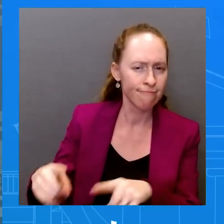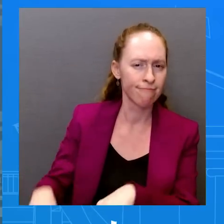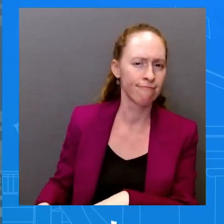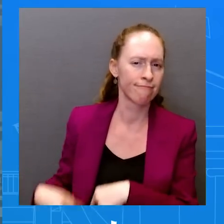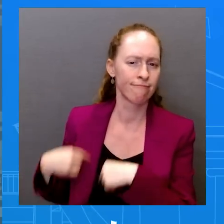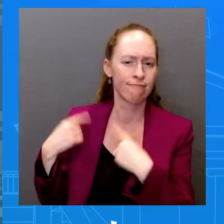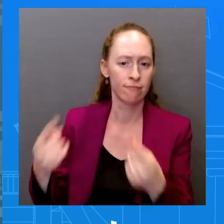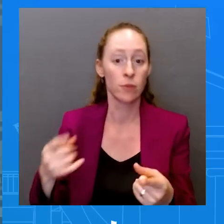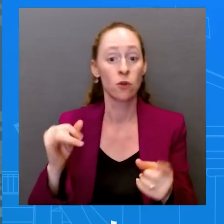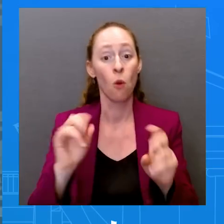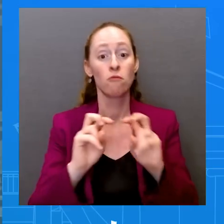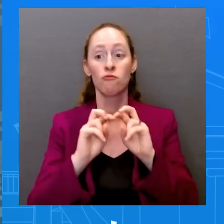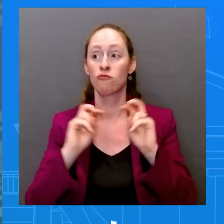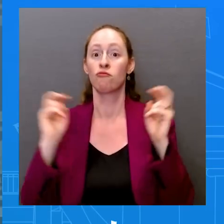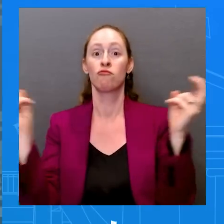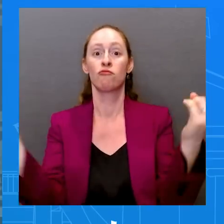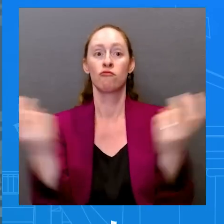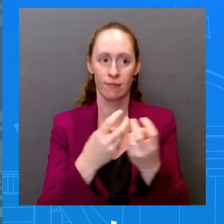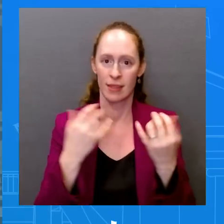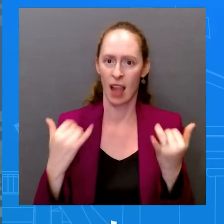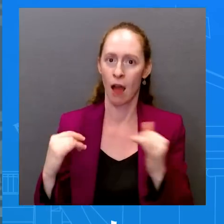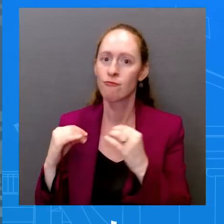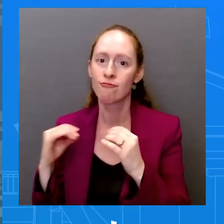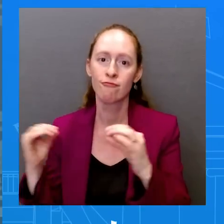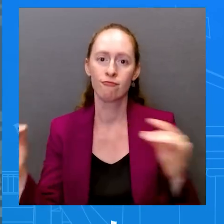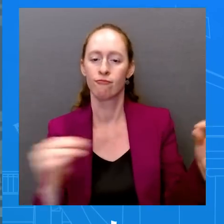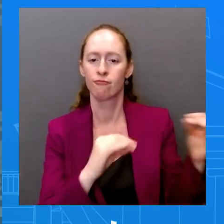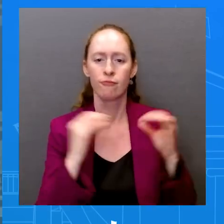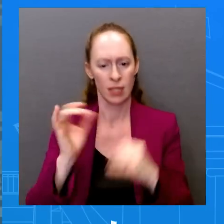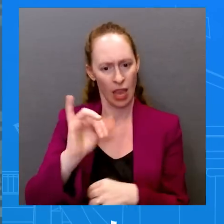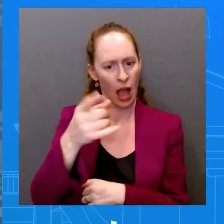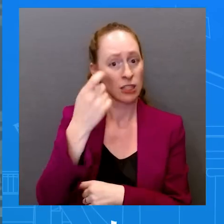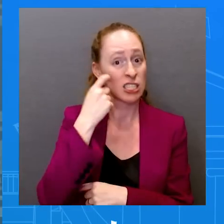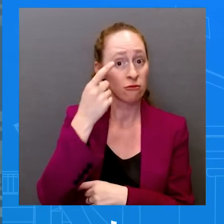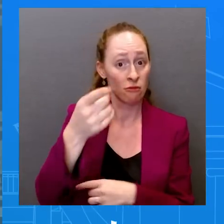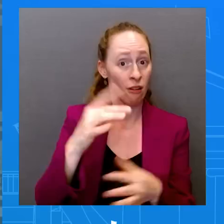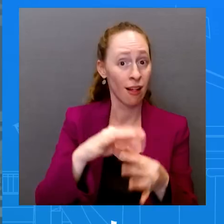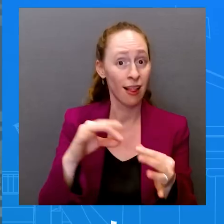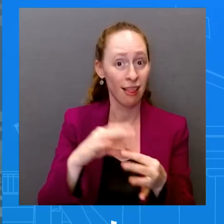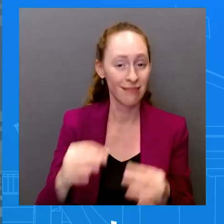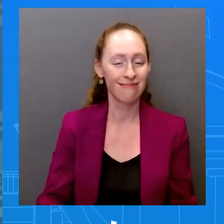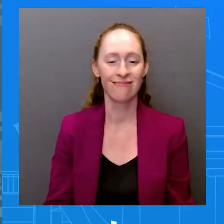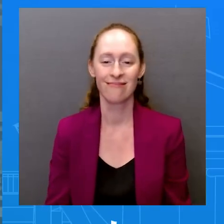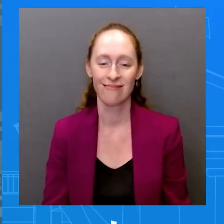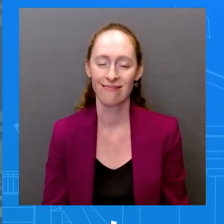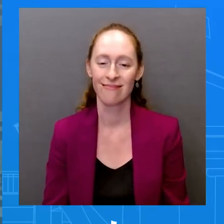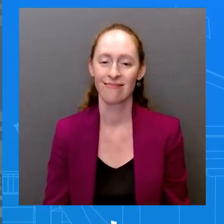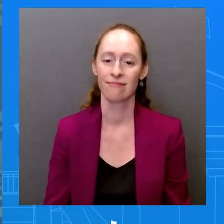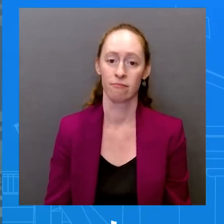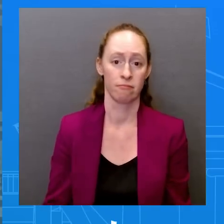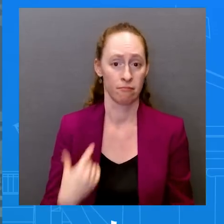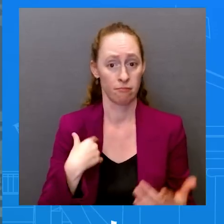to hearing any feedback from the tech companies. And I'll just leave it at that. The Press: Any plans to specifically act